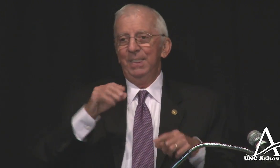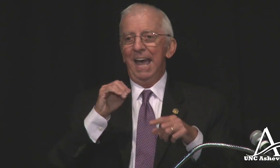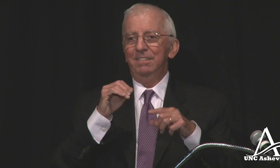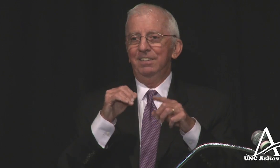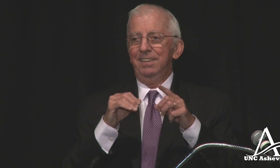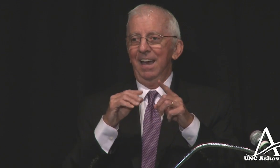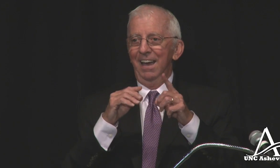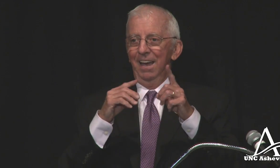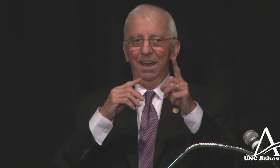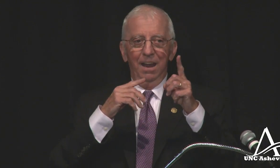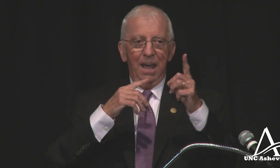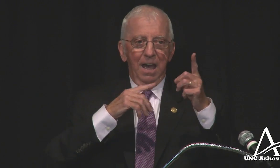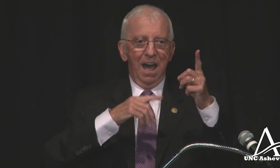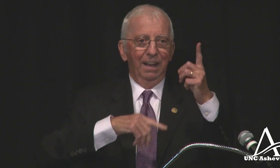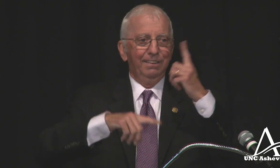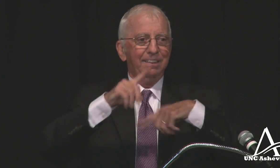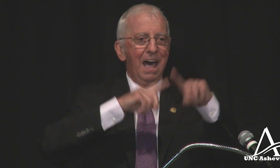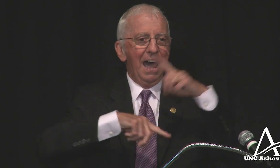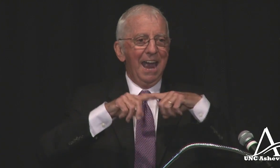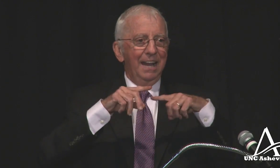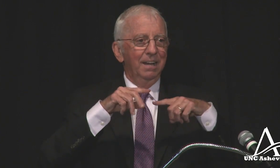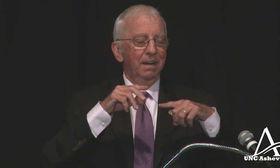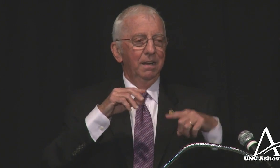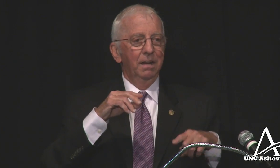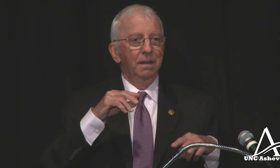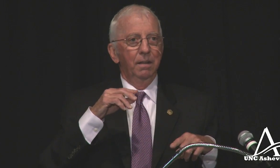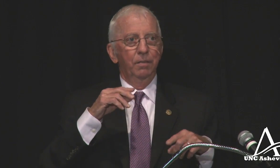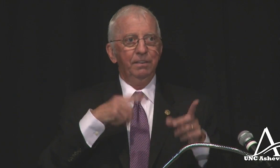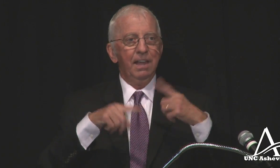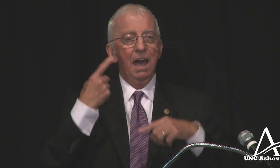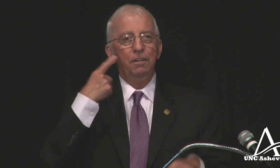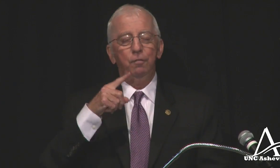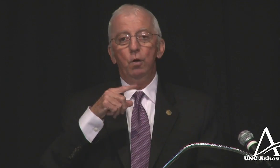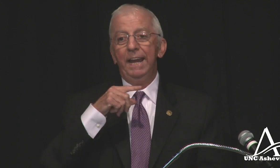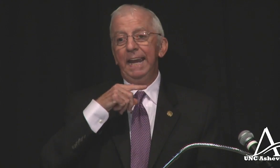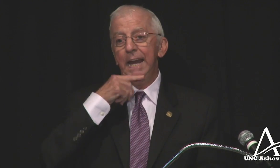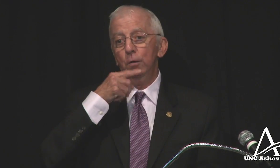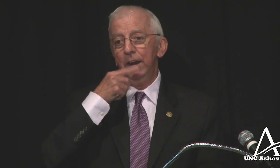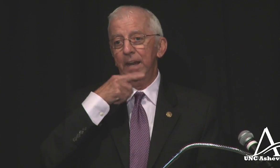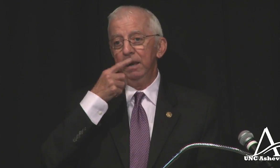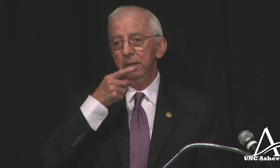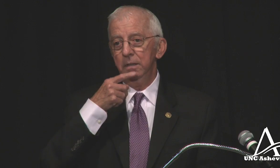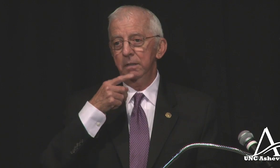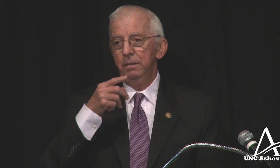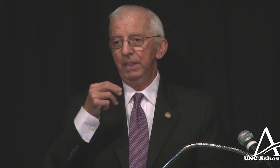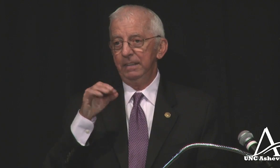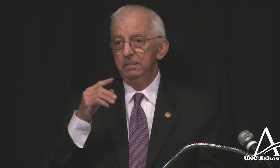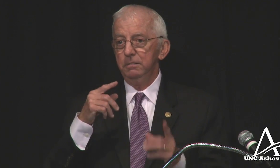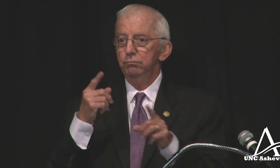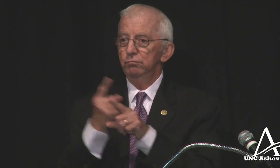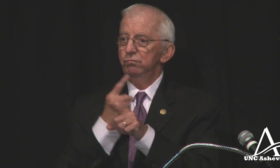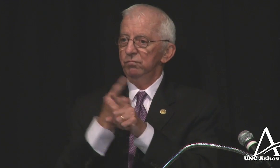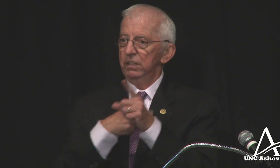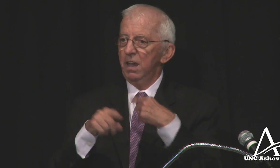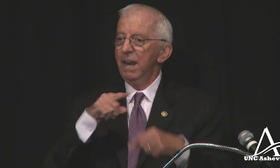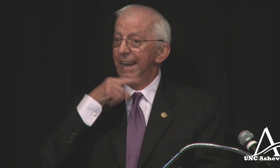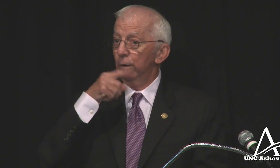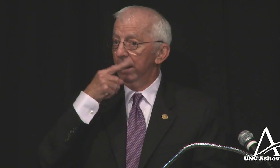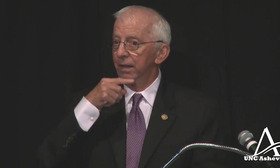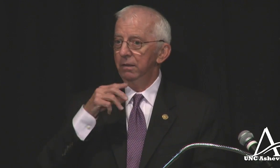That's uh, a sign, the sign for hearing, that's sign hearing.